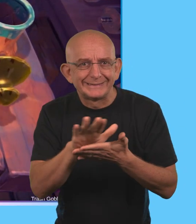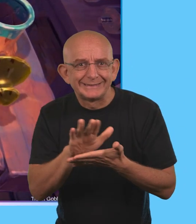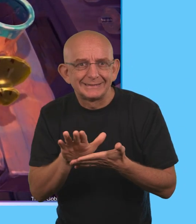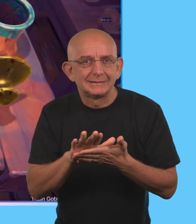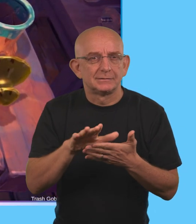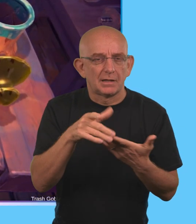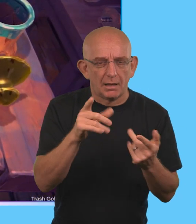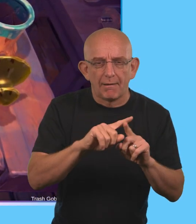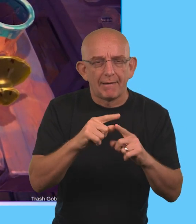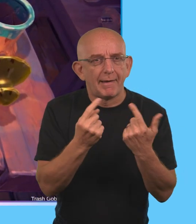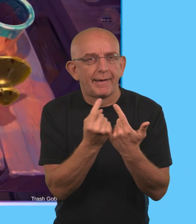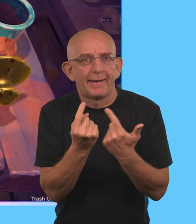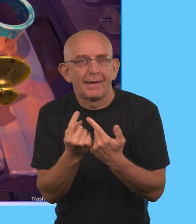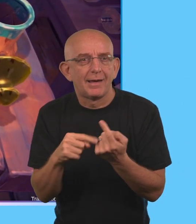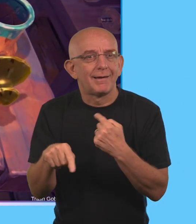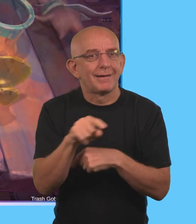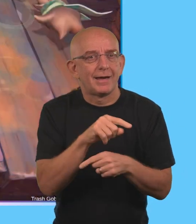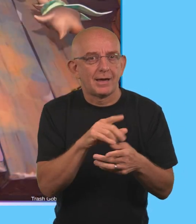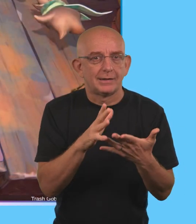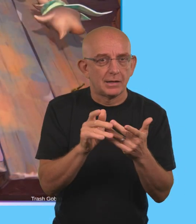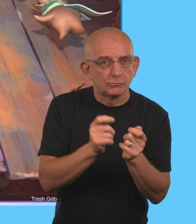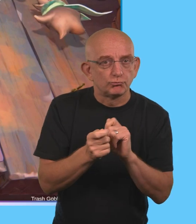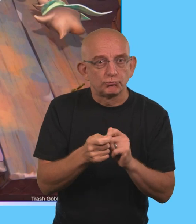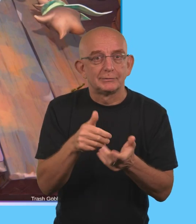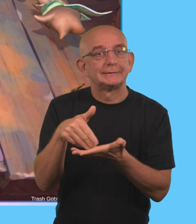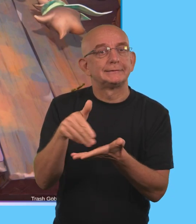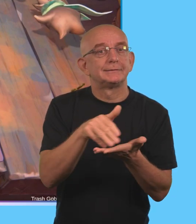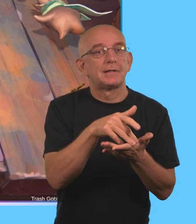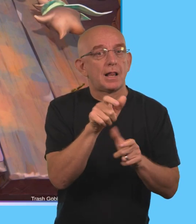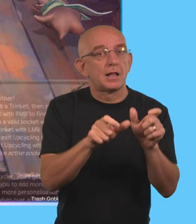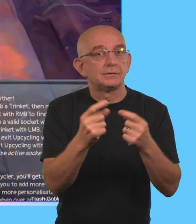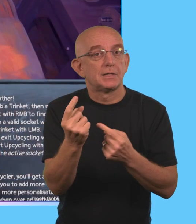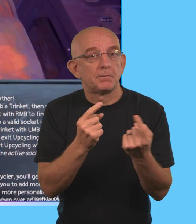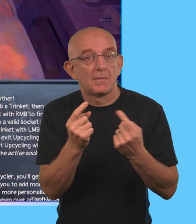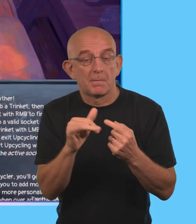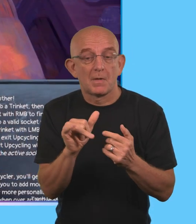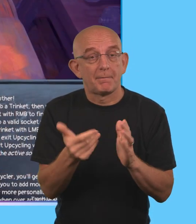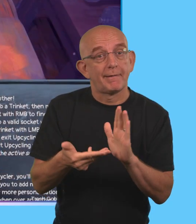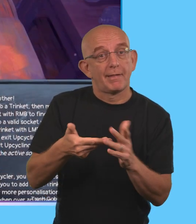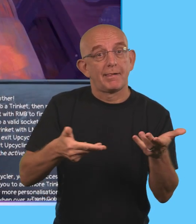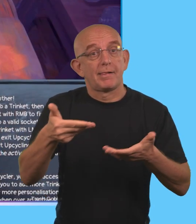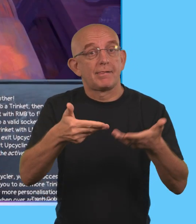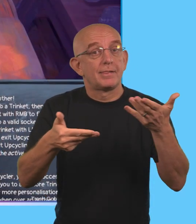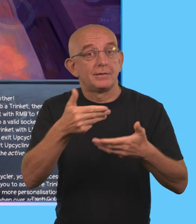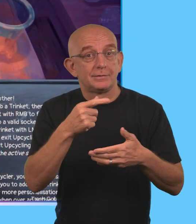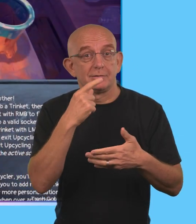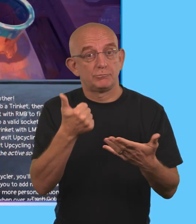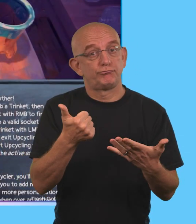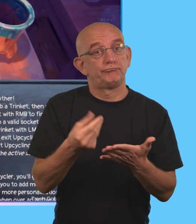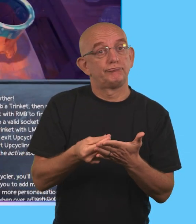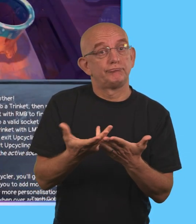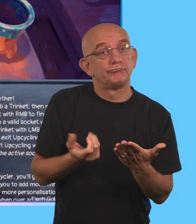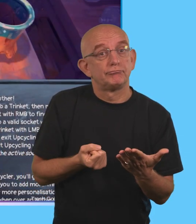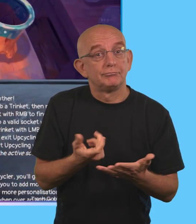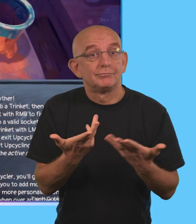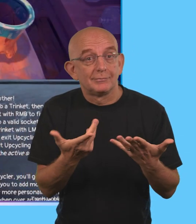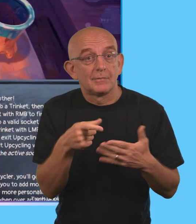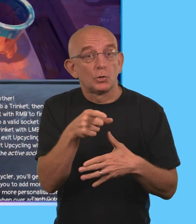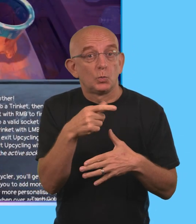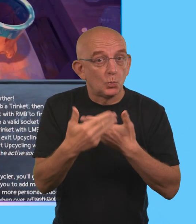You dig the dirt off Trinkets, clean them up, and then sell them to customers. Maybe you upcycle them. Maybe you make a tidy profit.